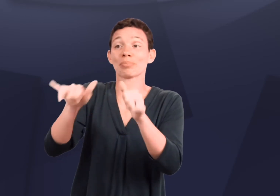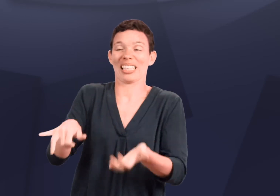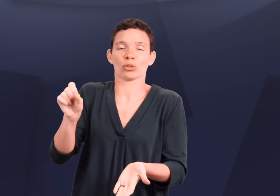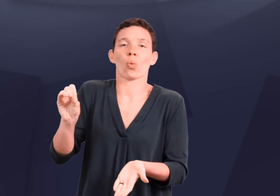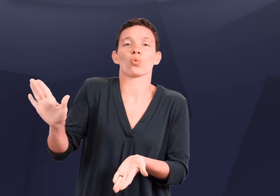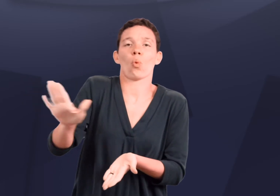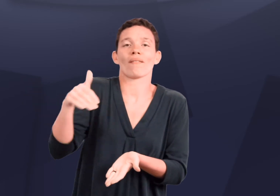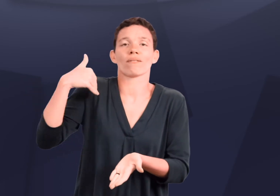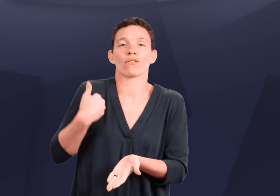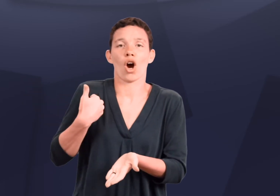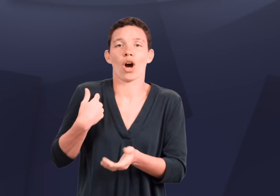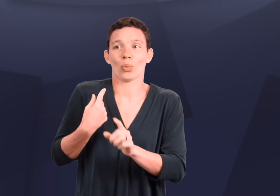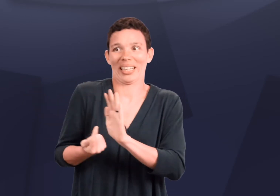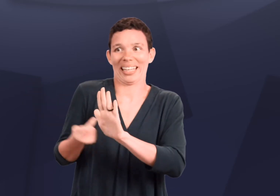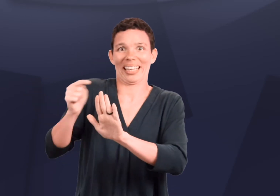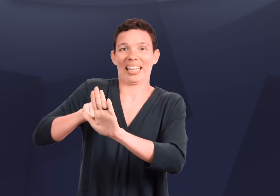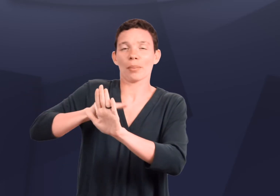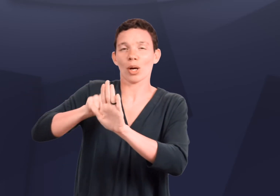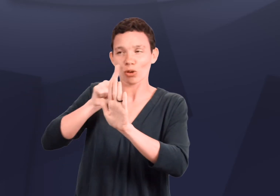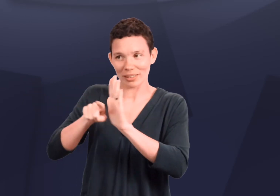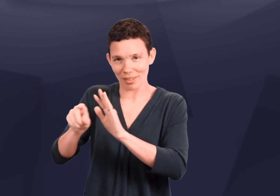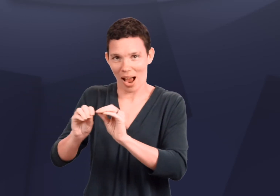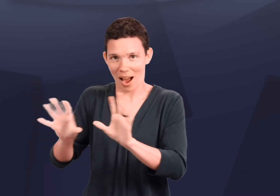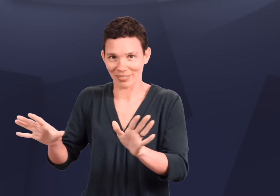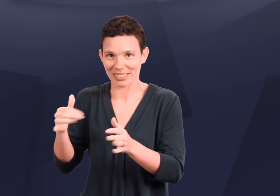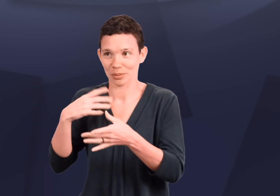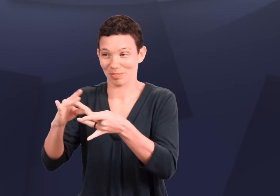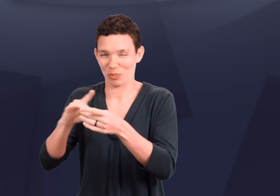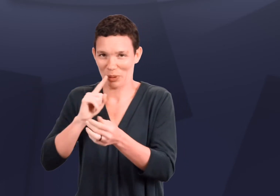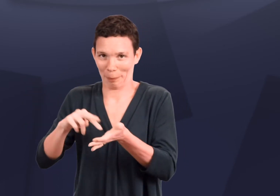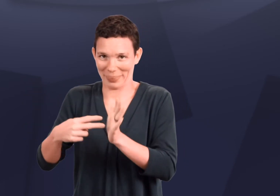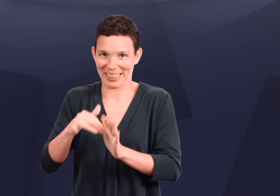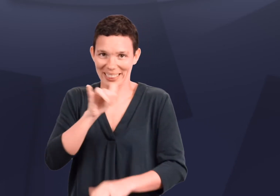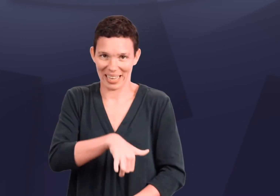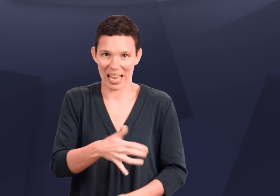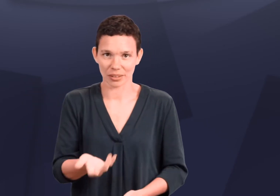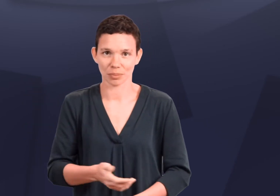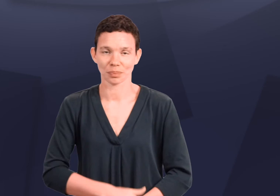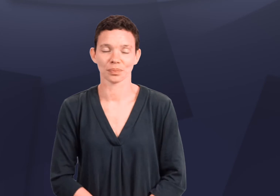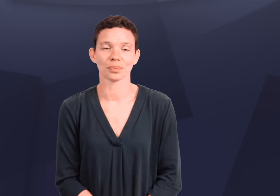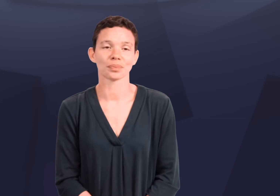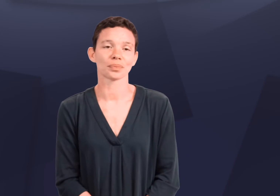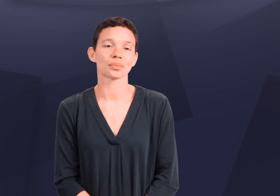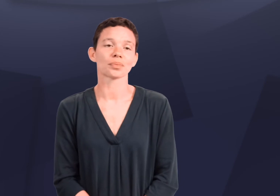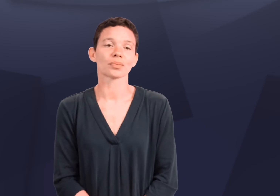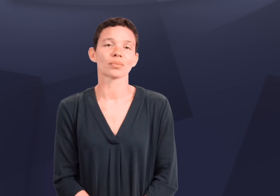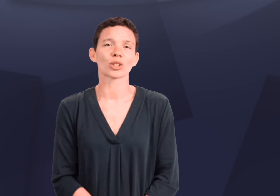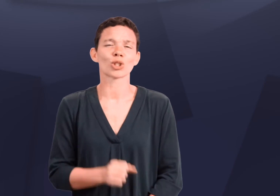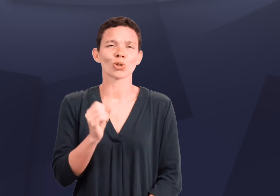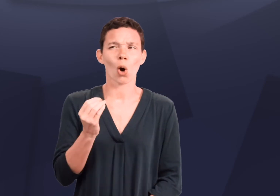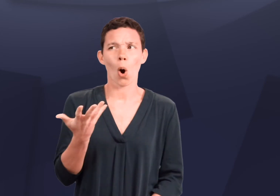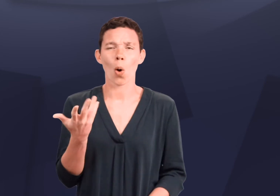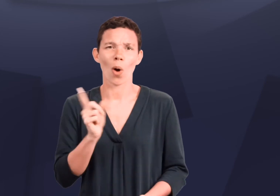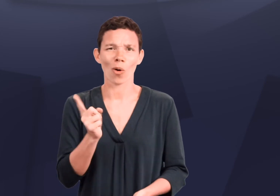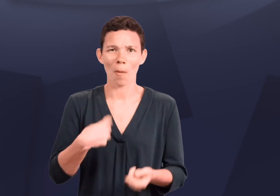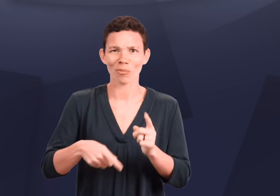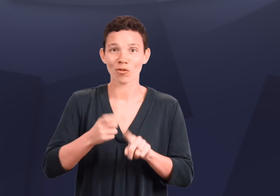In this situation, it comes from an assumption that the person is at fault for not trusting the system and therefore not accessing services.